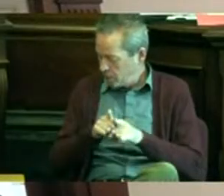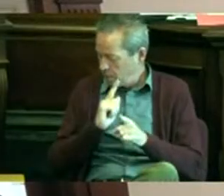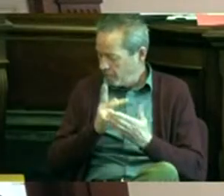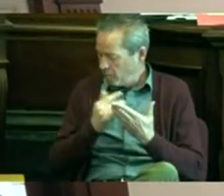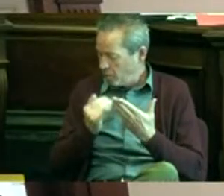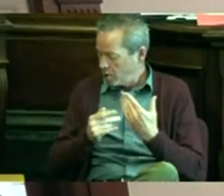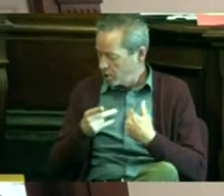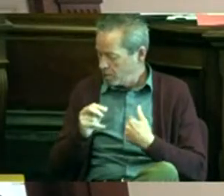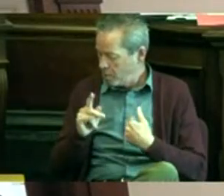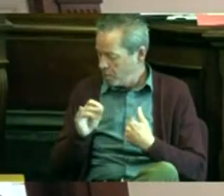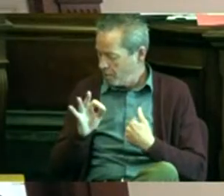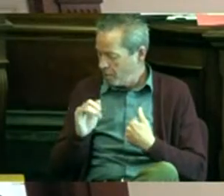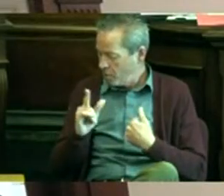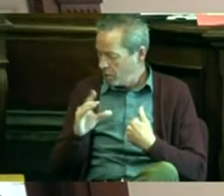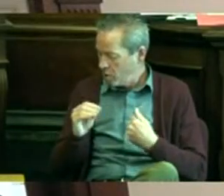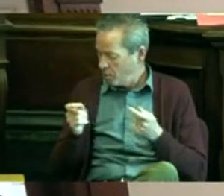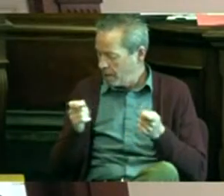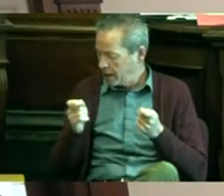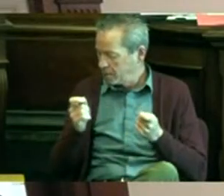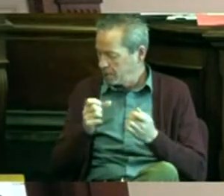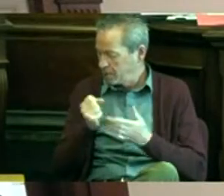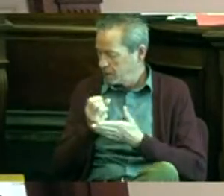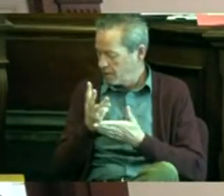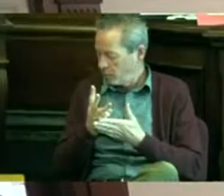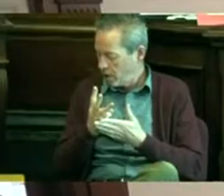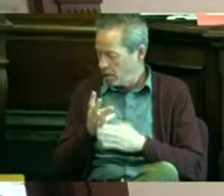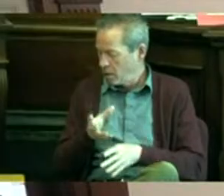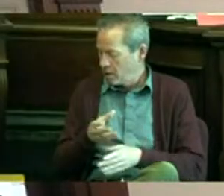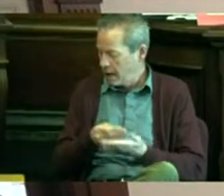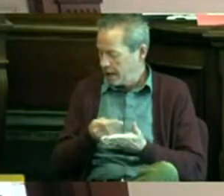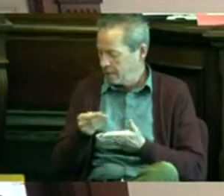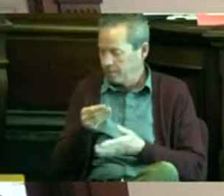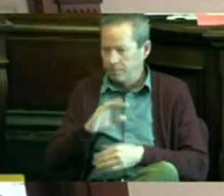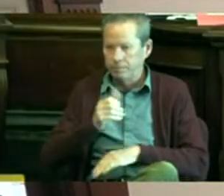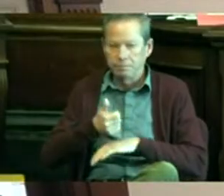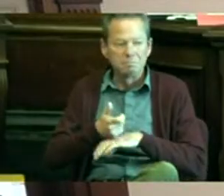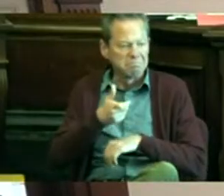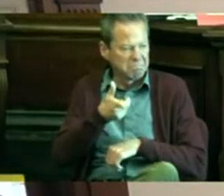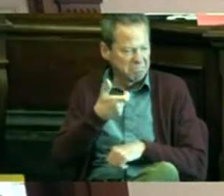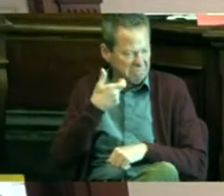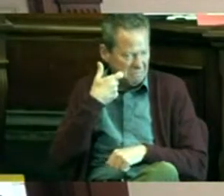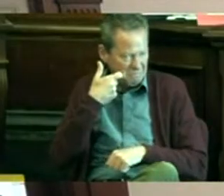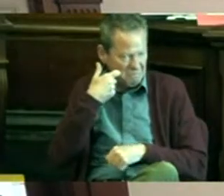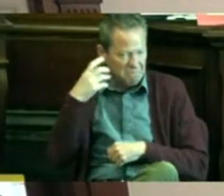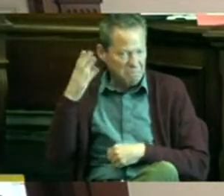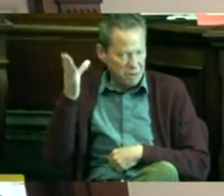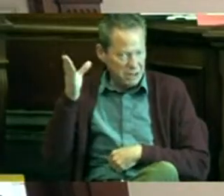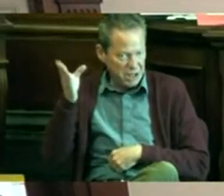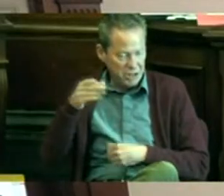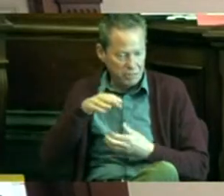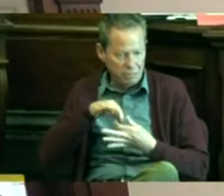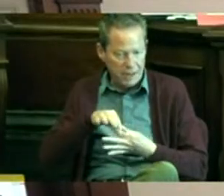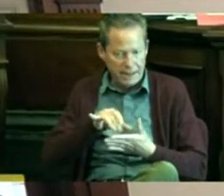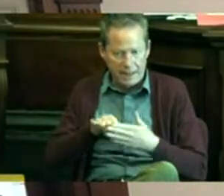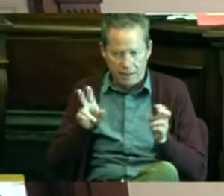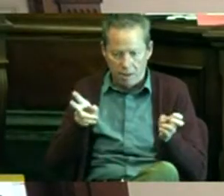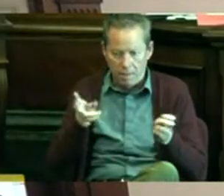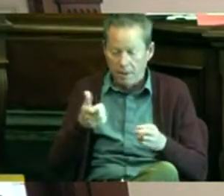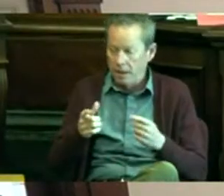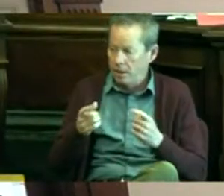motion carries number 169 authorizing an agreement for project and portfolio management software acquisition,